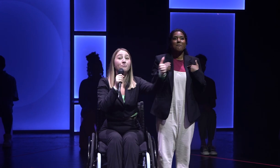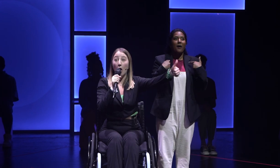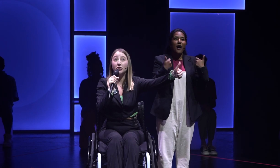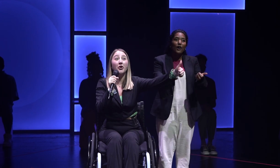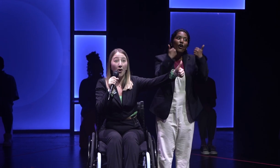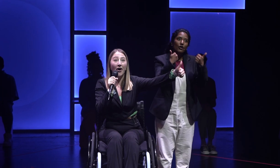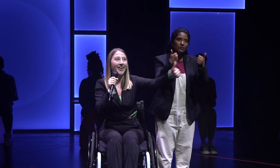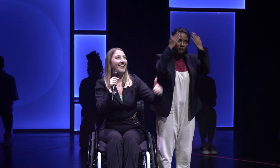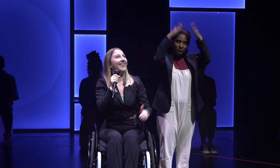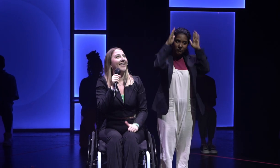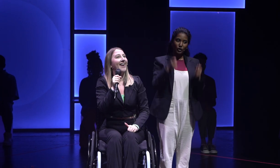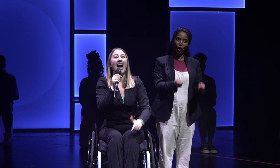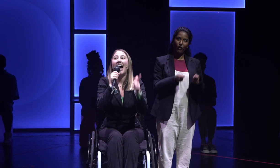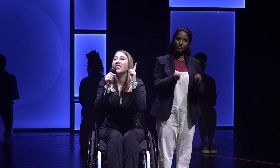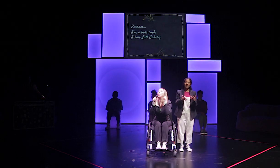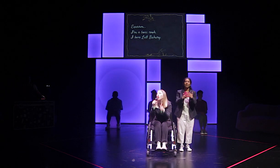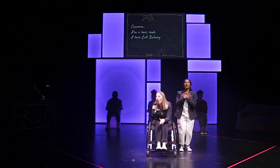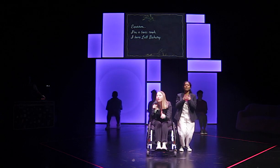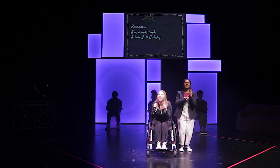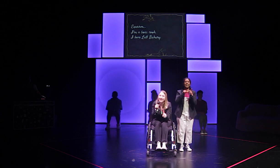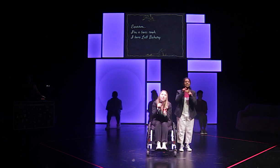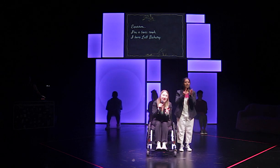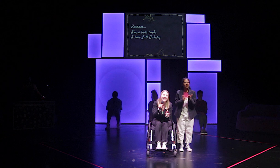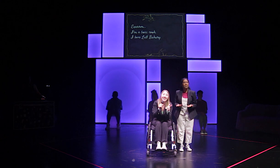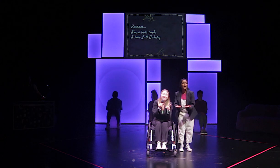boss cook. I love Lidl bakery.